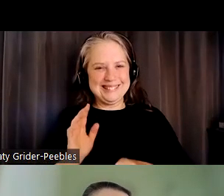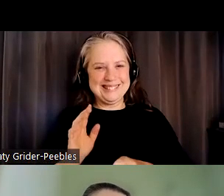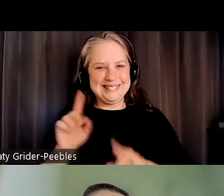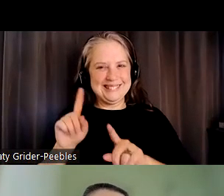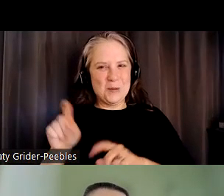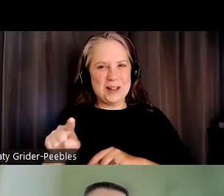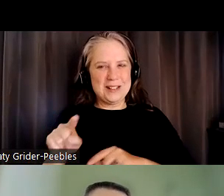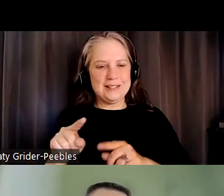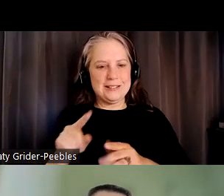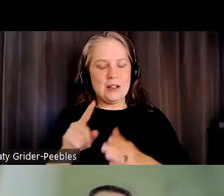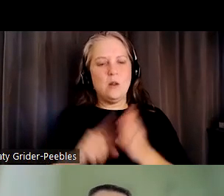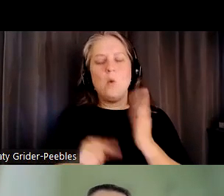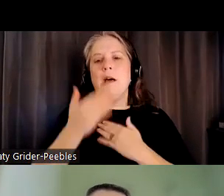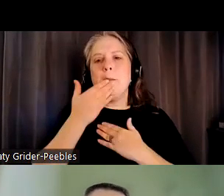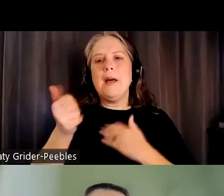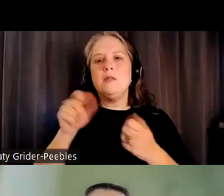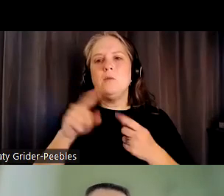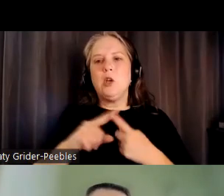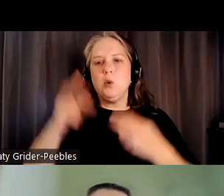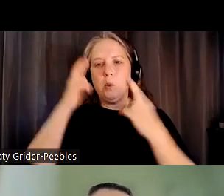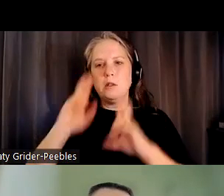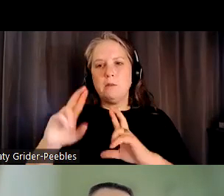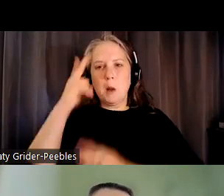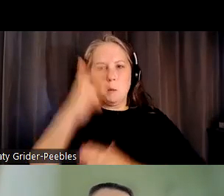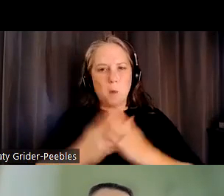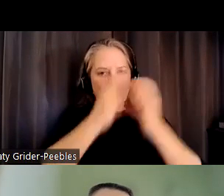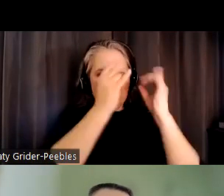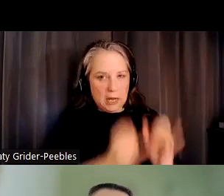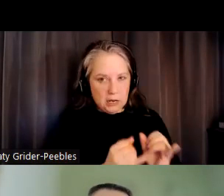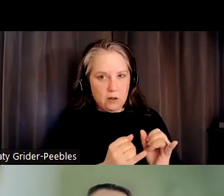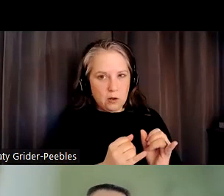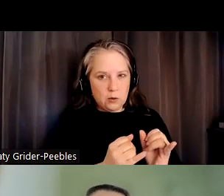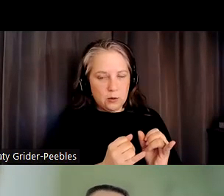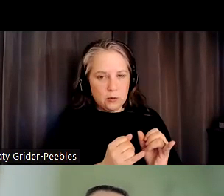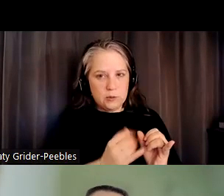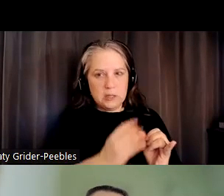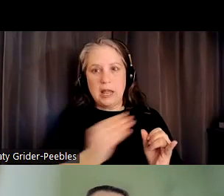What's the best way to respect individuals who don't prefer person